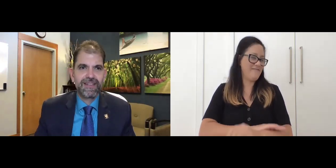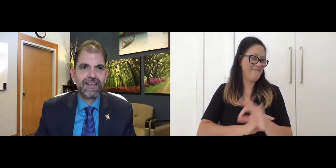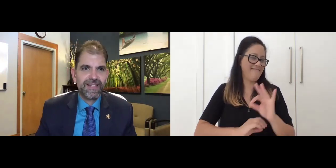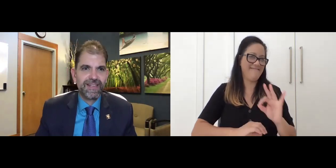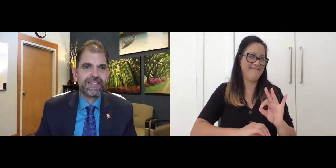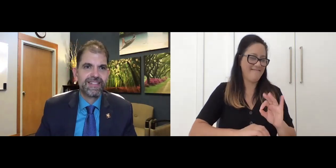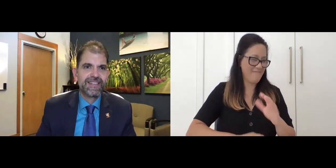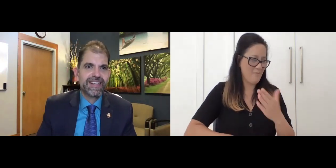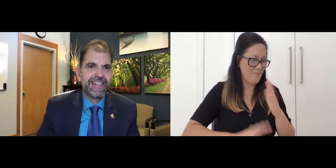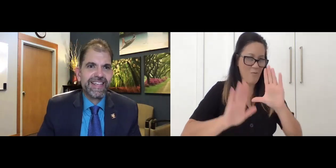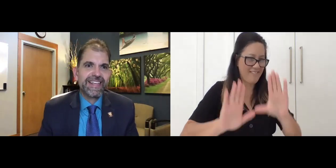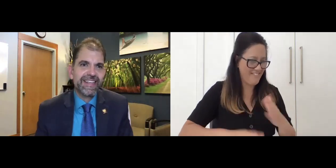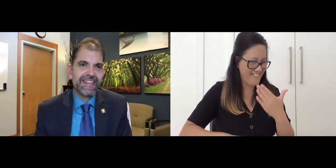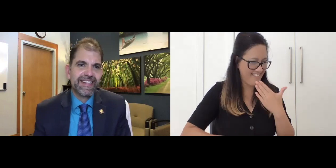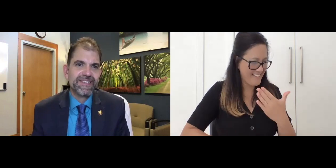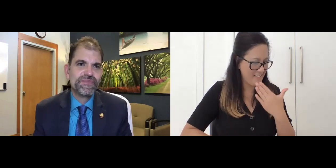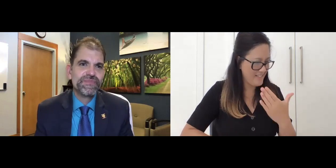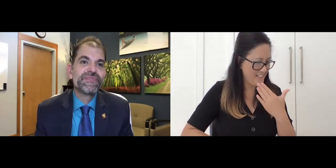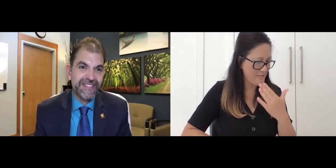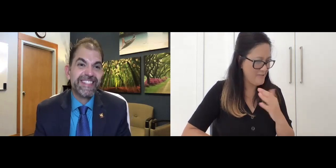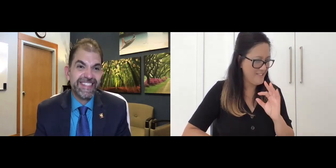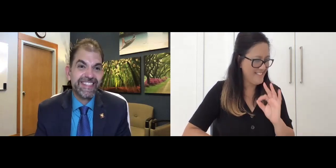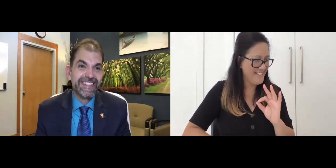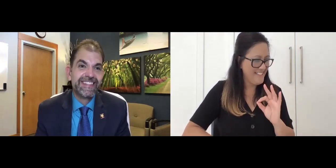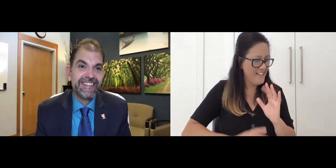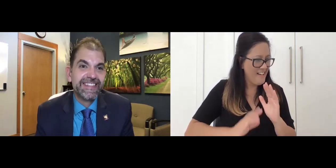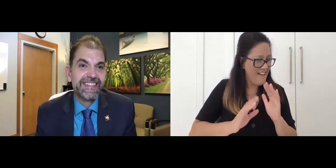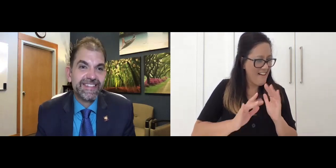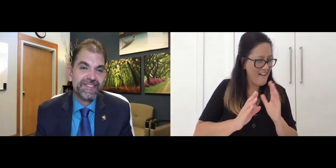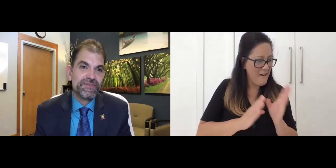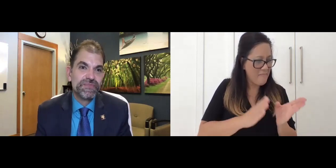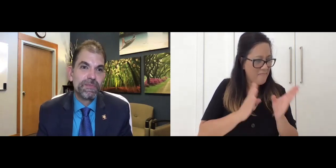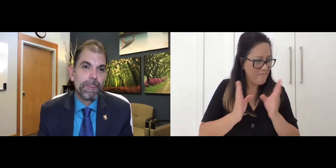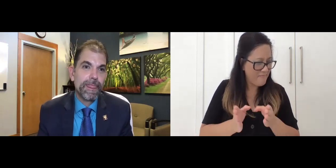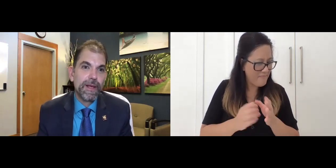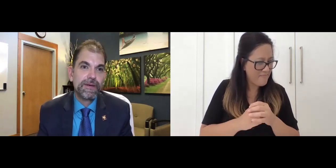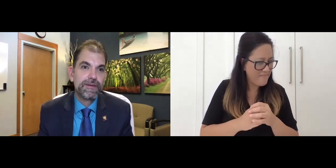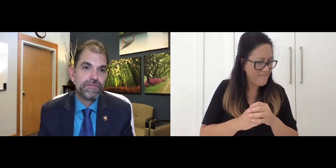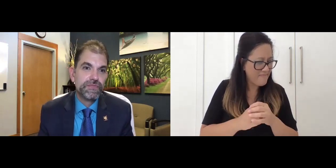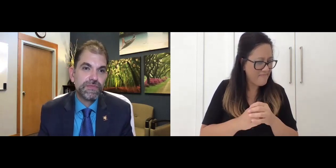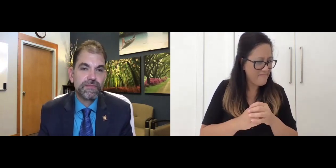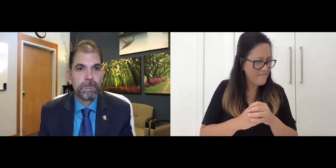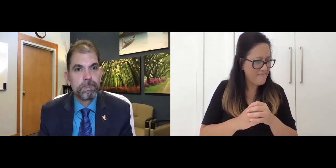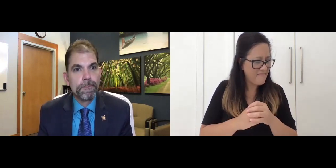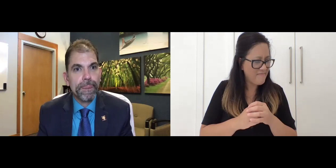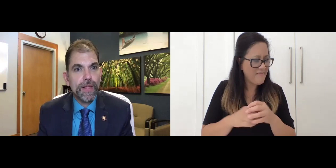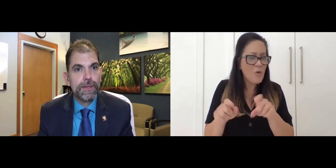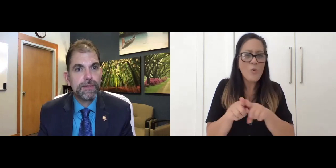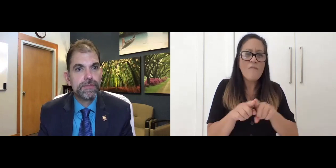work with us, we're happy to work on that skill set.